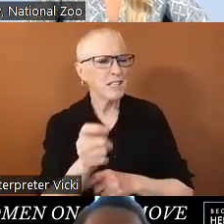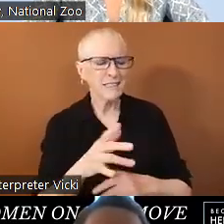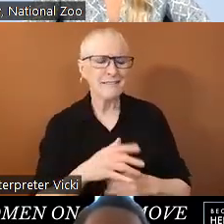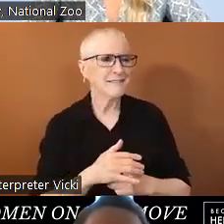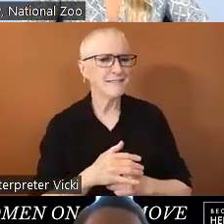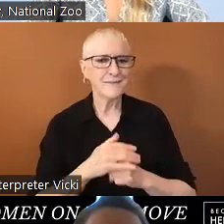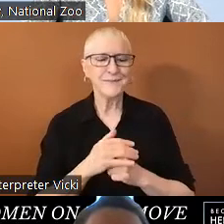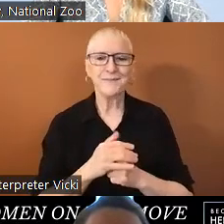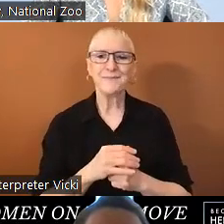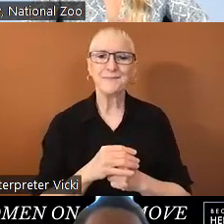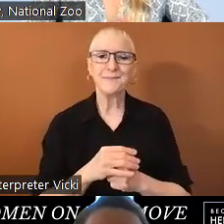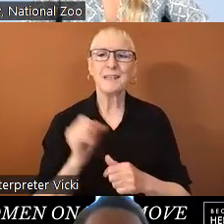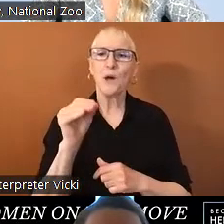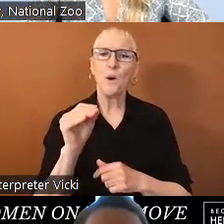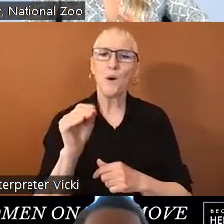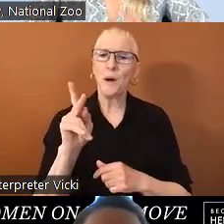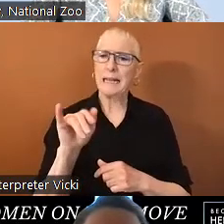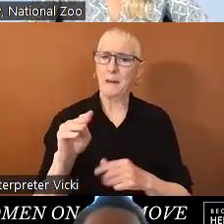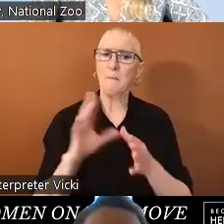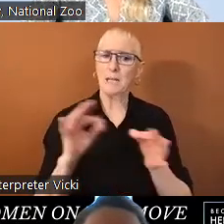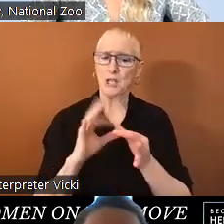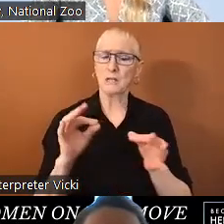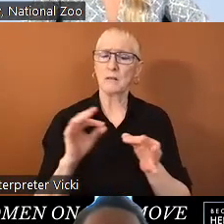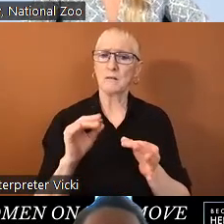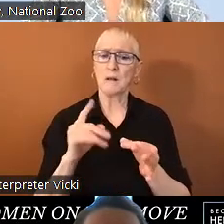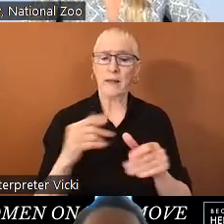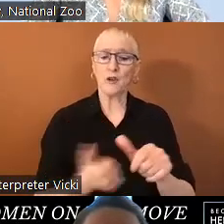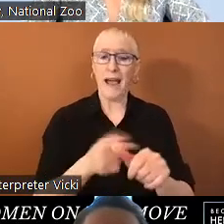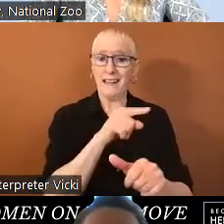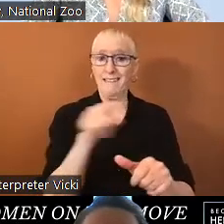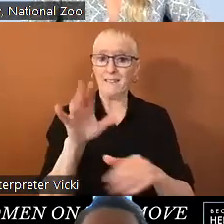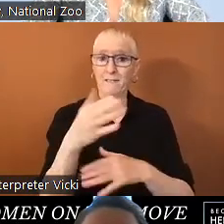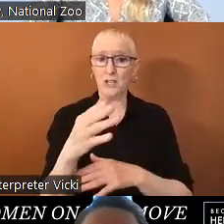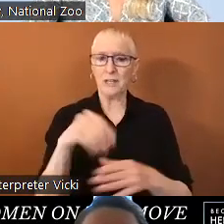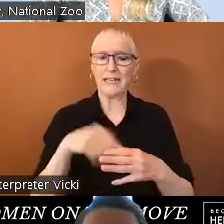Um, so Kim mentioned that, you know, they're tracking these fish in the river before they go back out